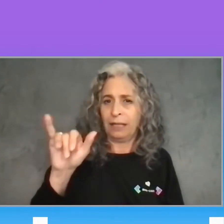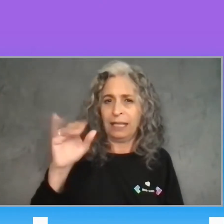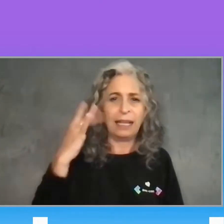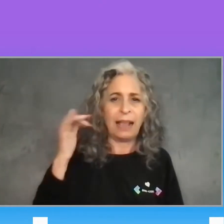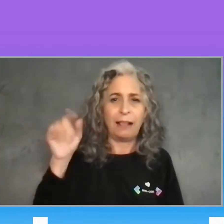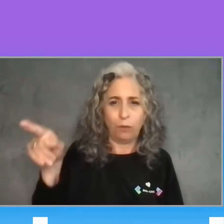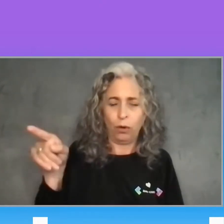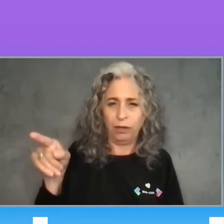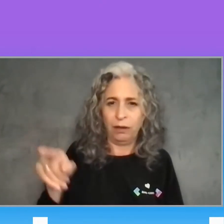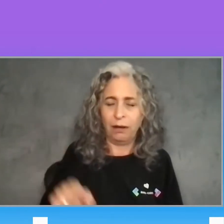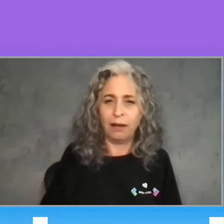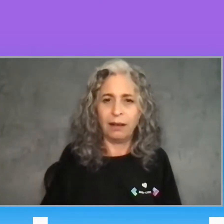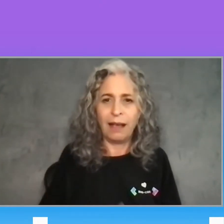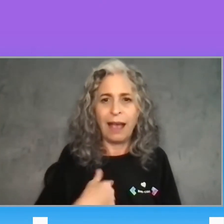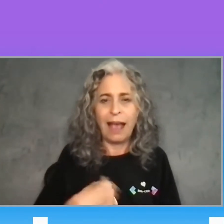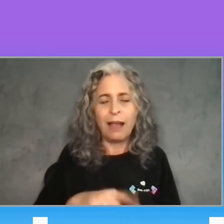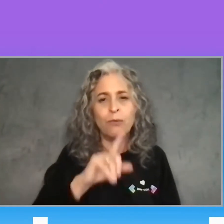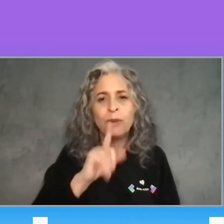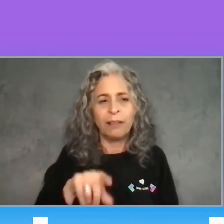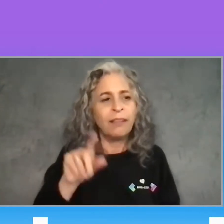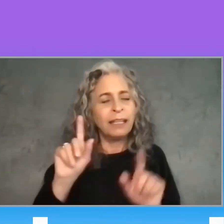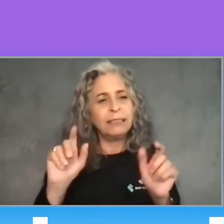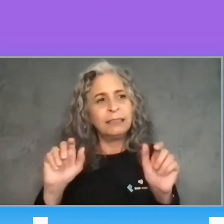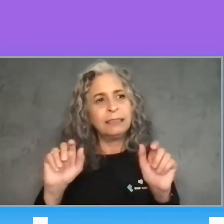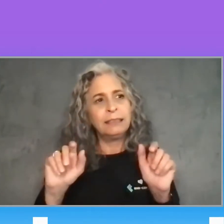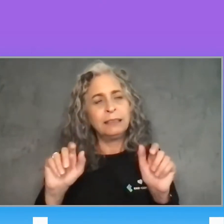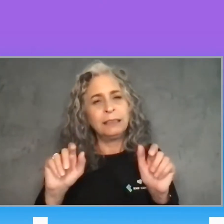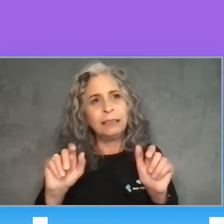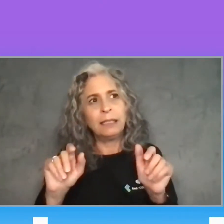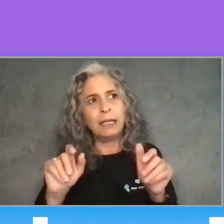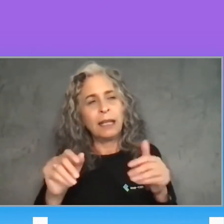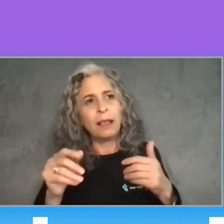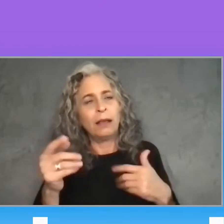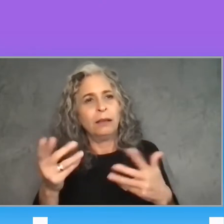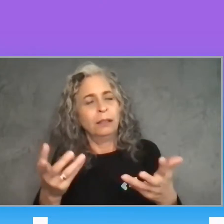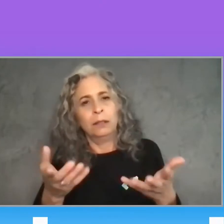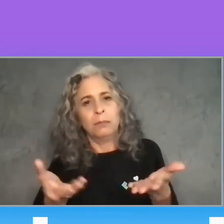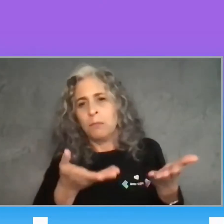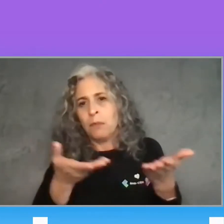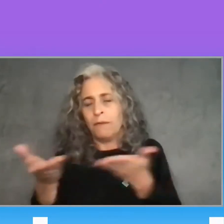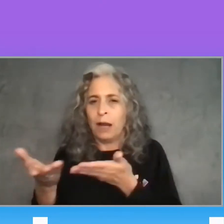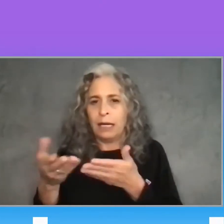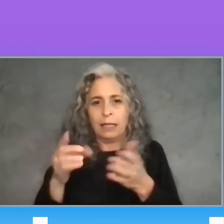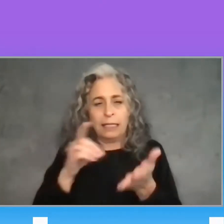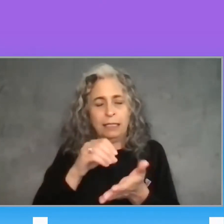and I really did serve the